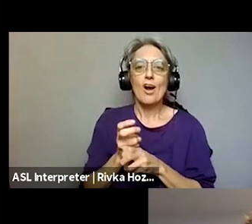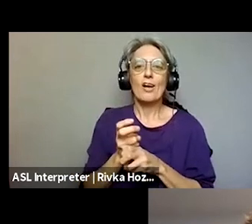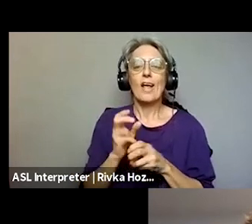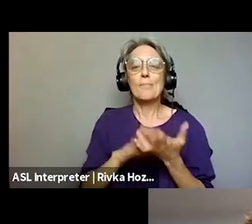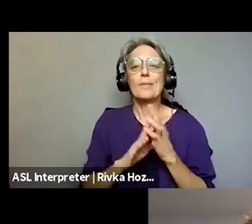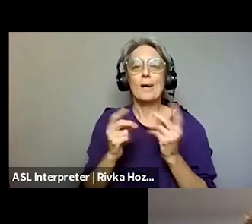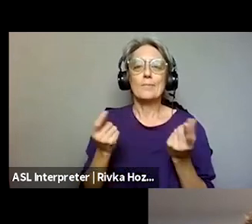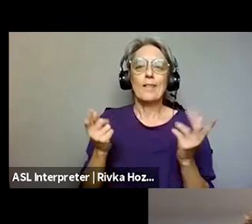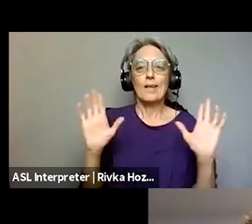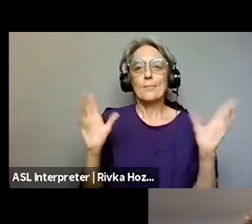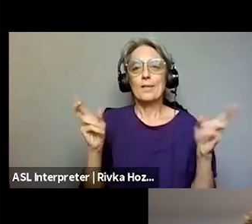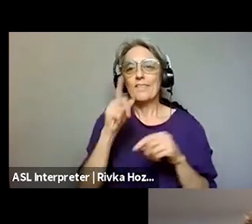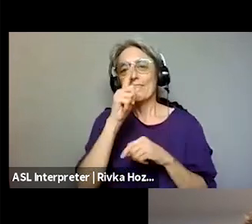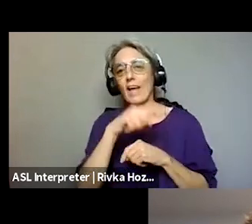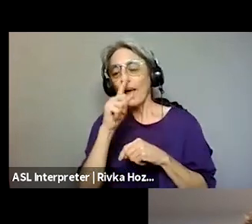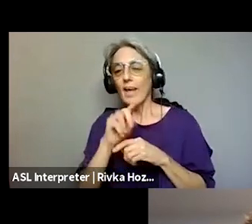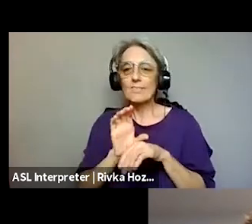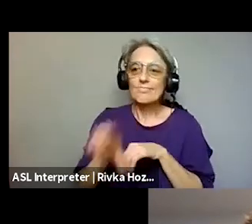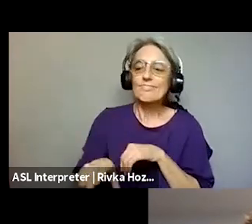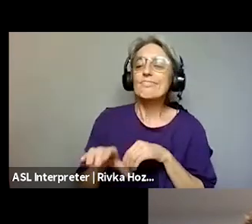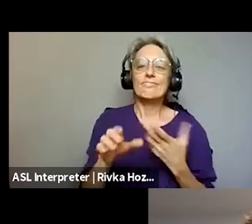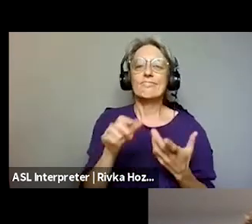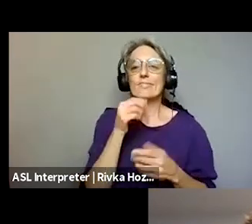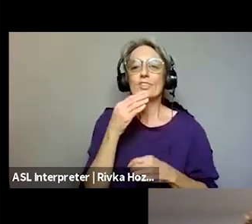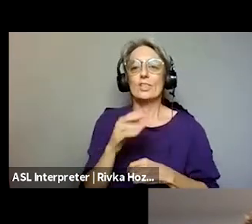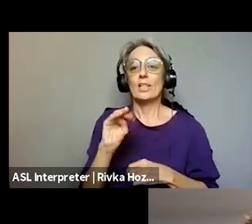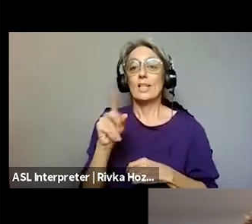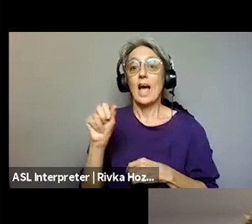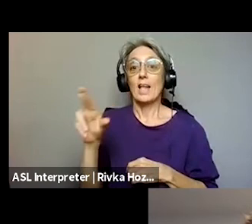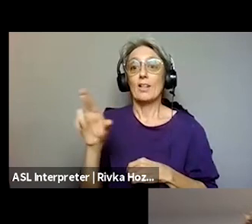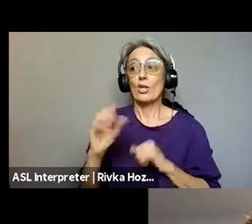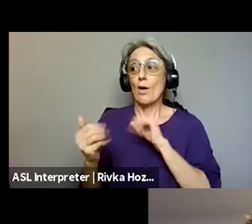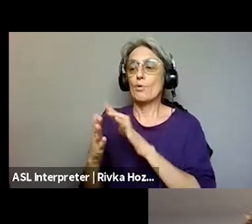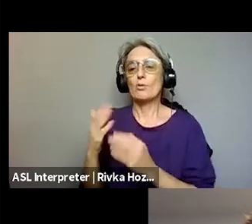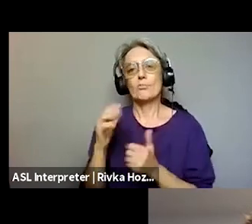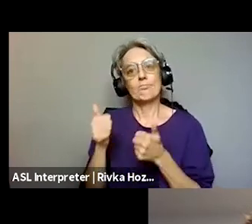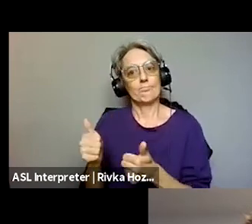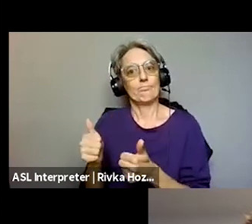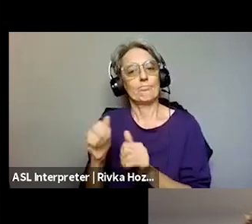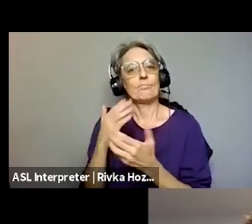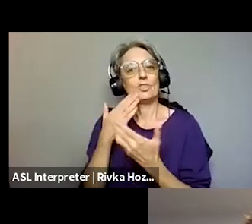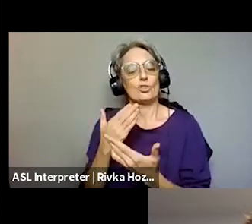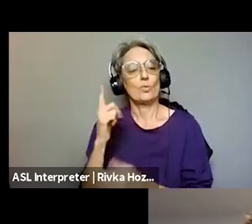So I really want to commend NIDILRR on this. >> [DR. AMANDA REICHARD:] Thank you. I agree.